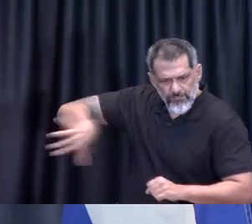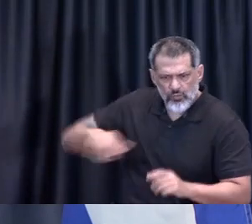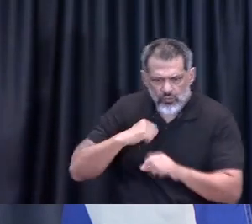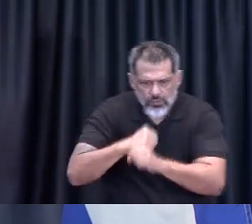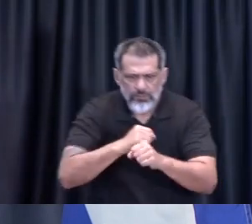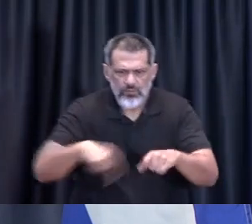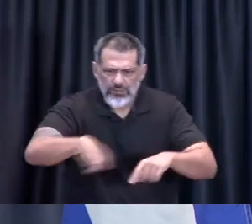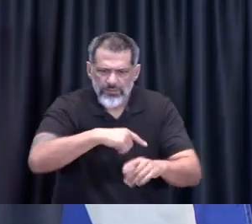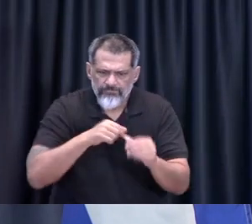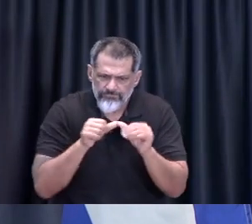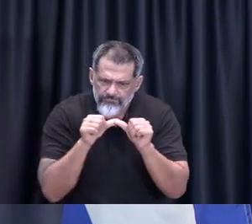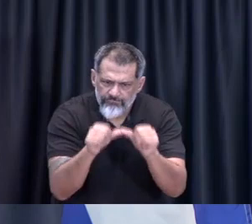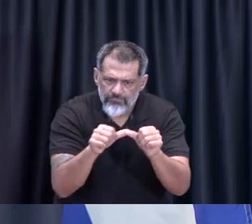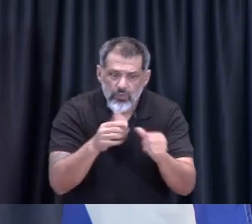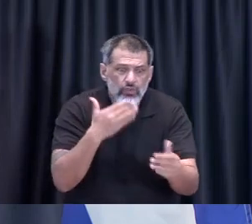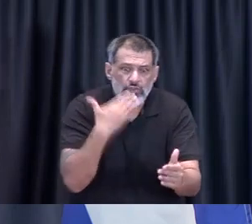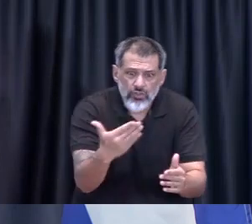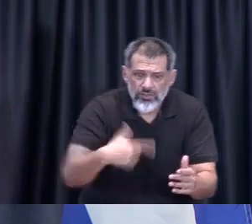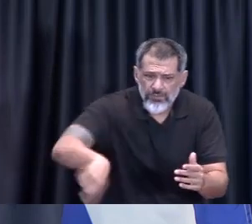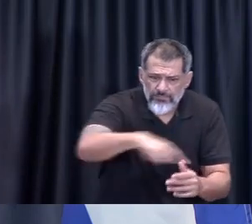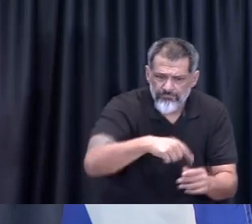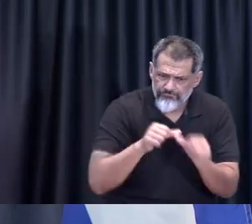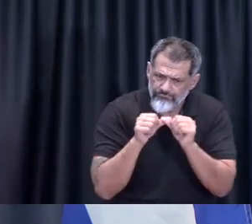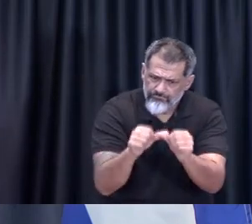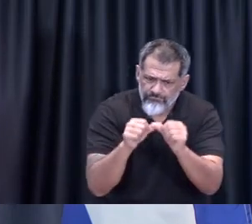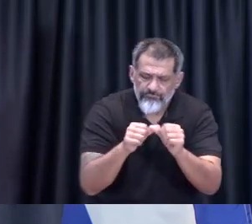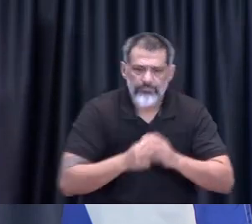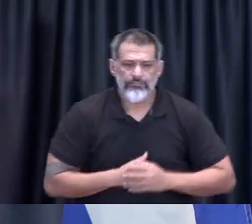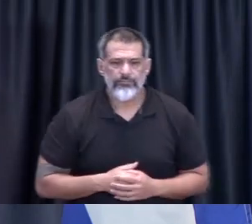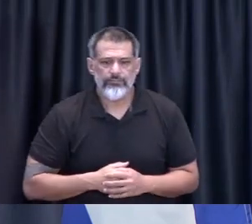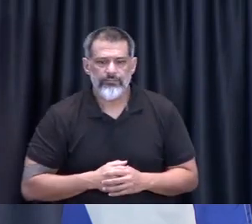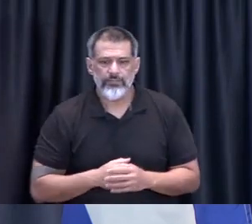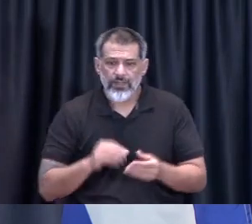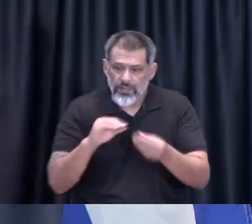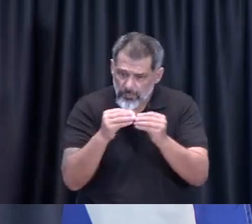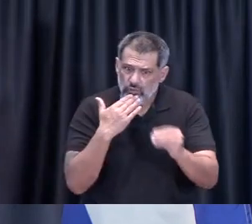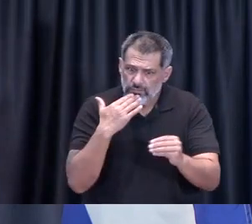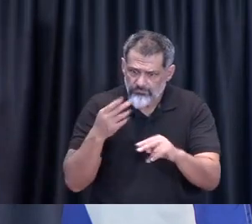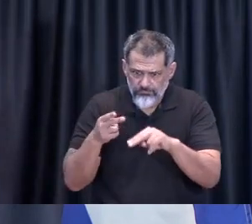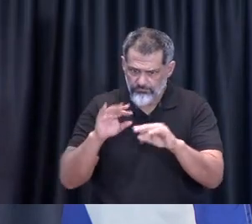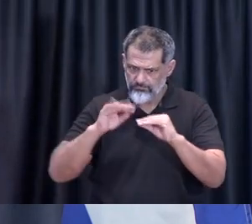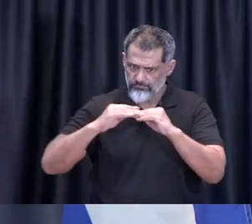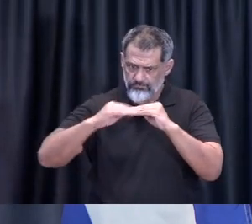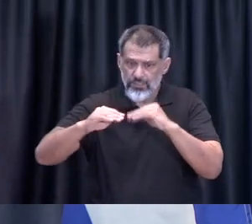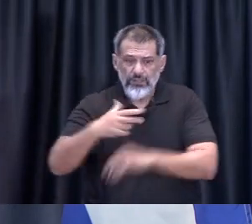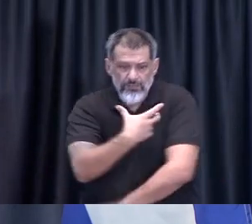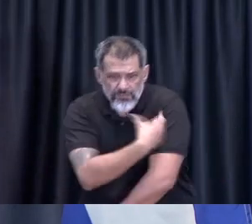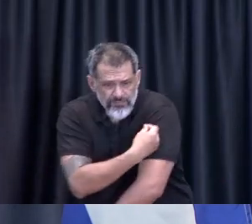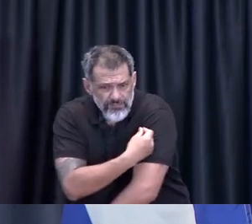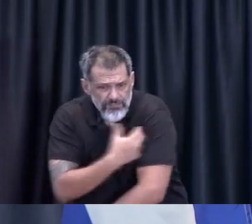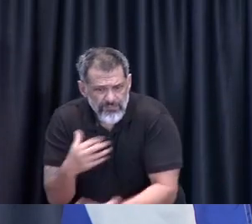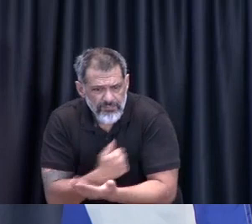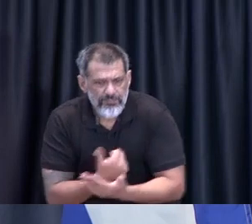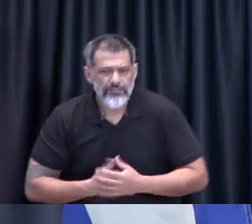We're seeing good progress on the basis of what we've been doing to date, the combination of vaccine and using all our knowledge and all